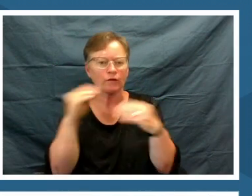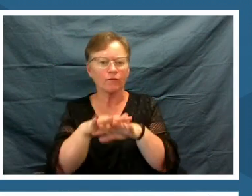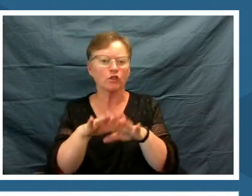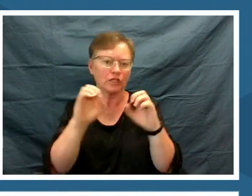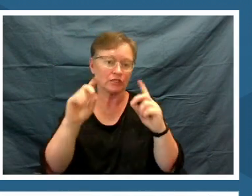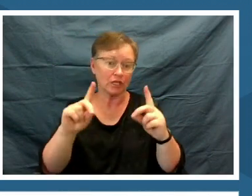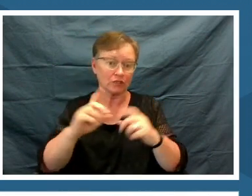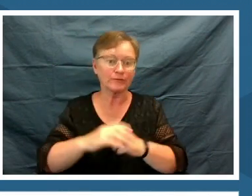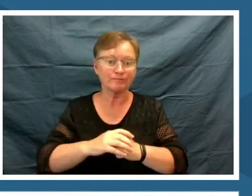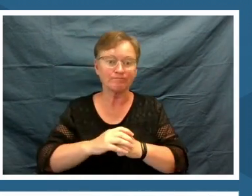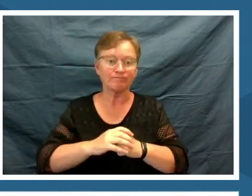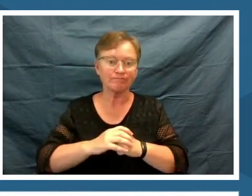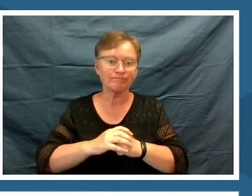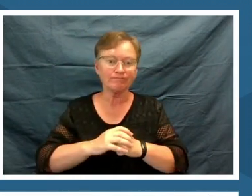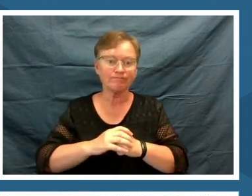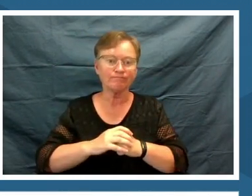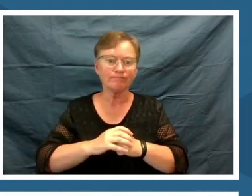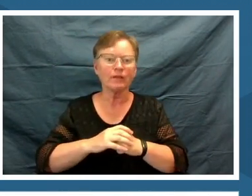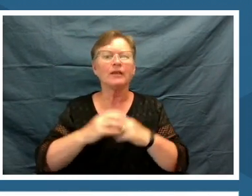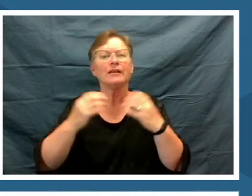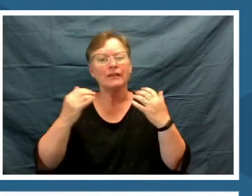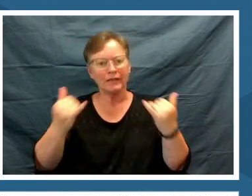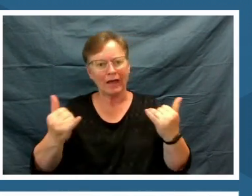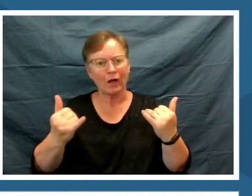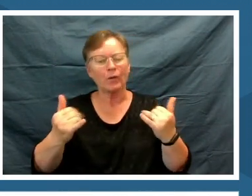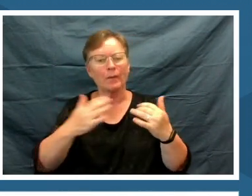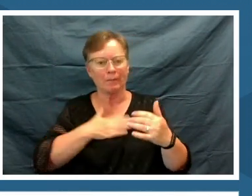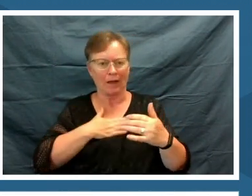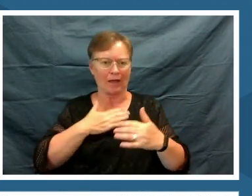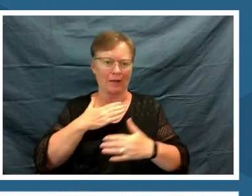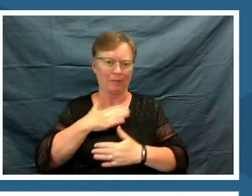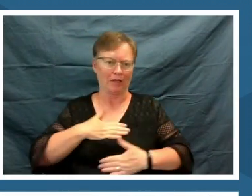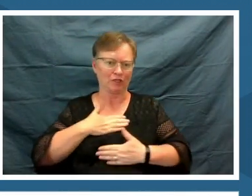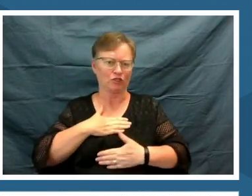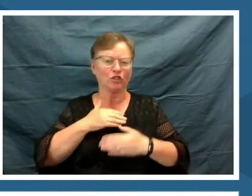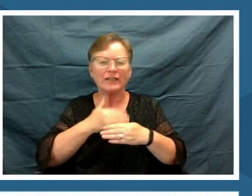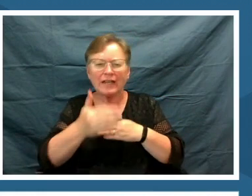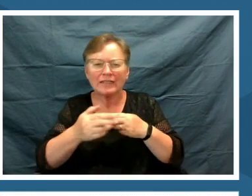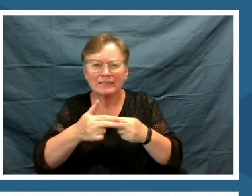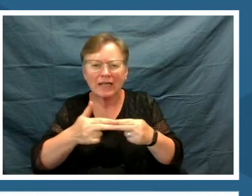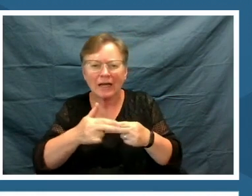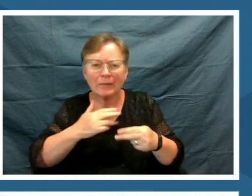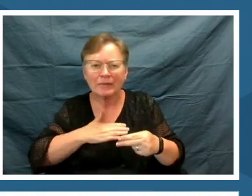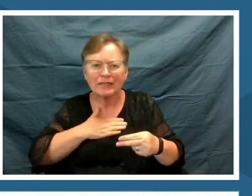so now it's my pleasure to next slide